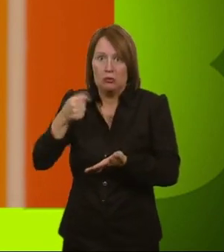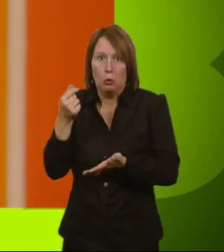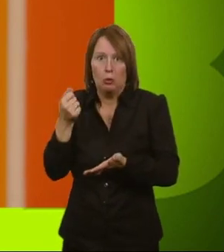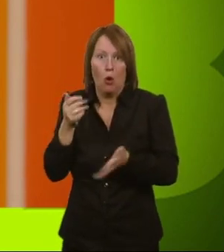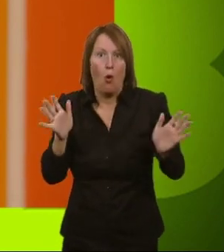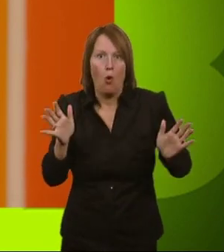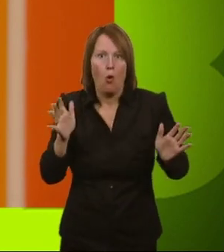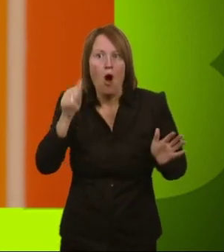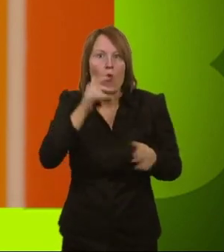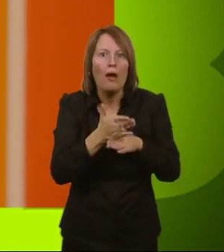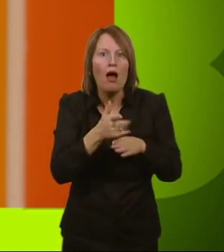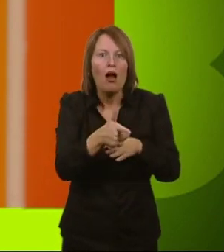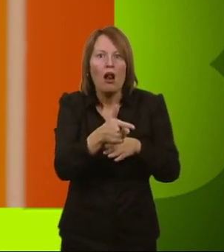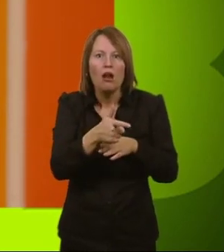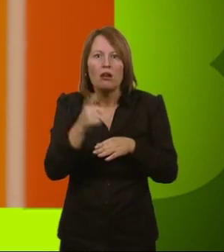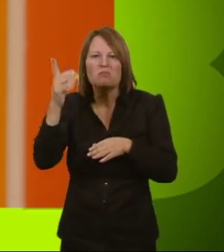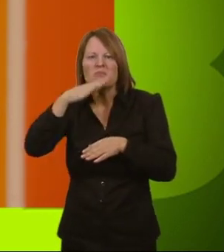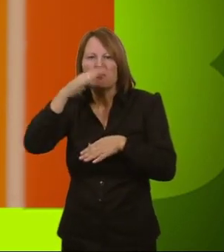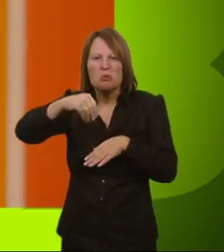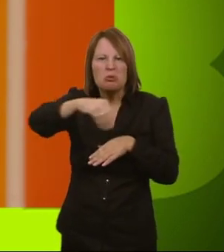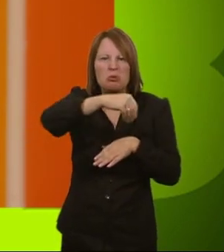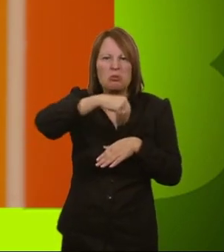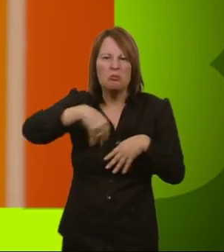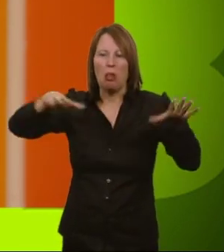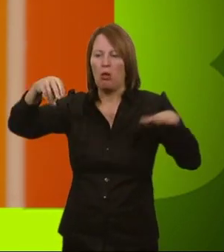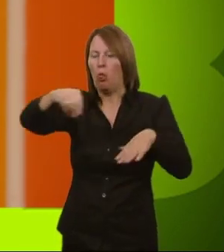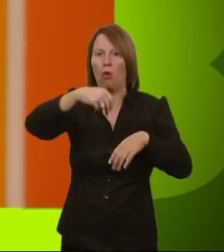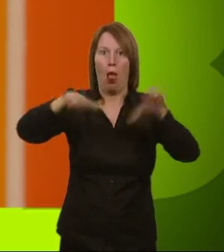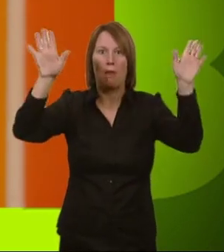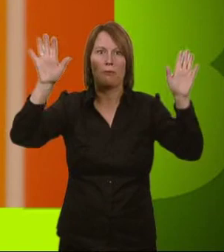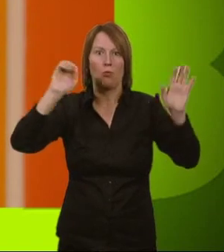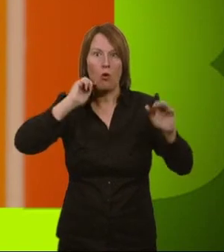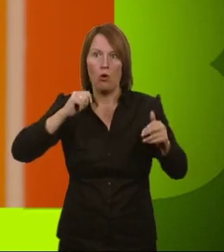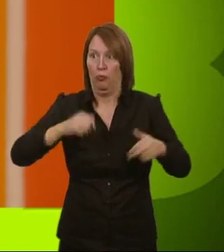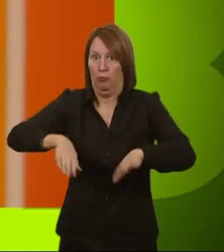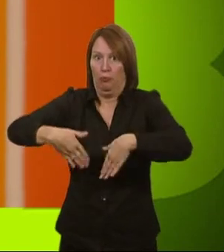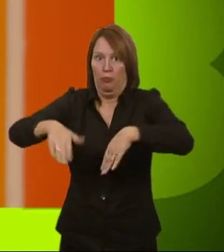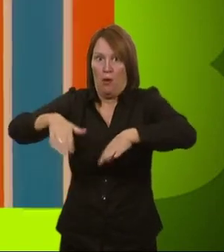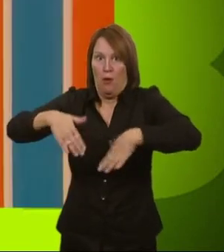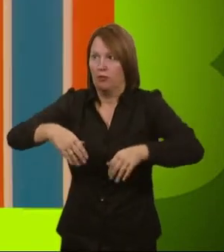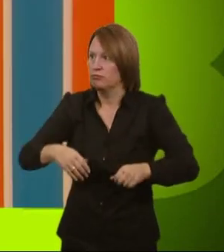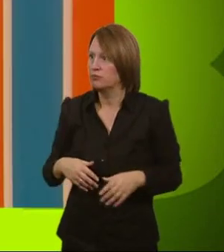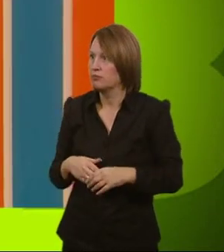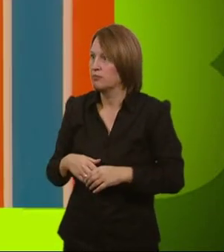doing operation ni smell rids us of one big bad sck monster smell let's